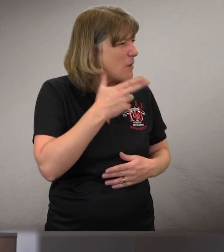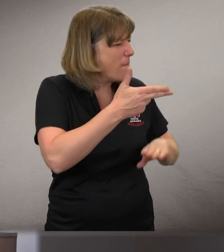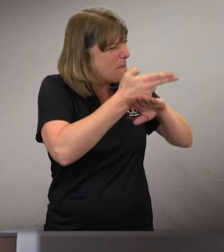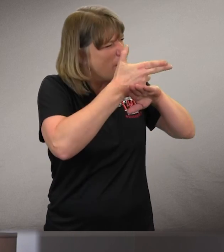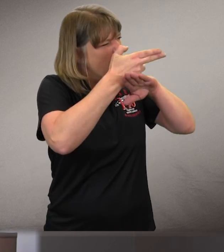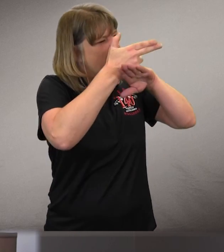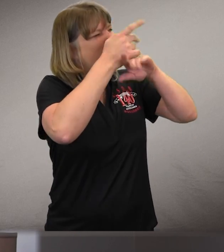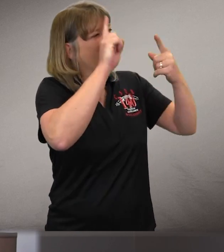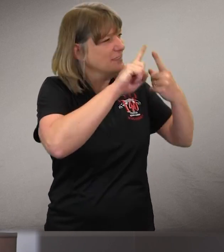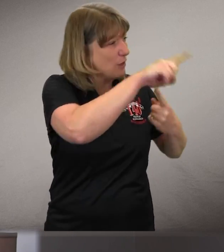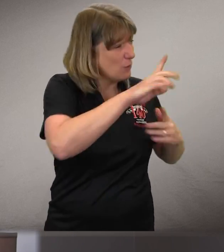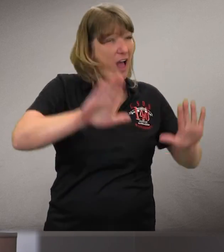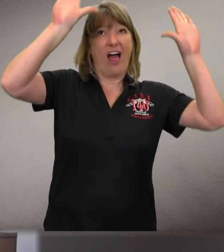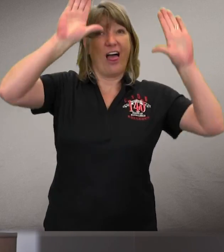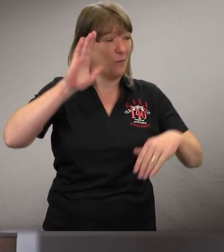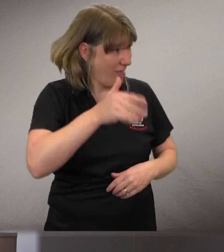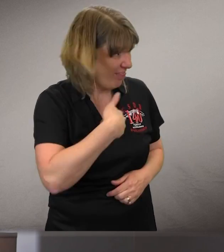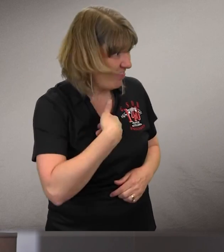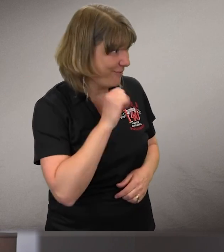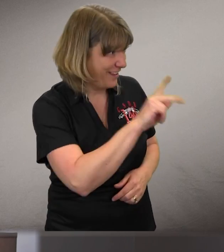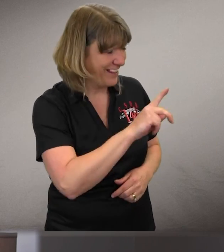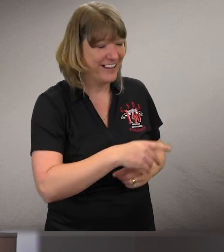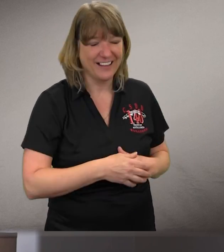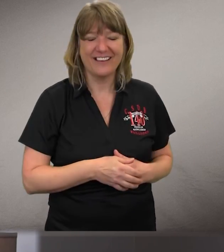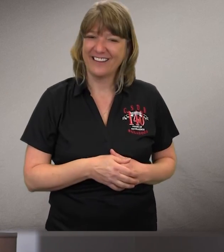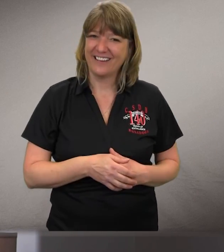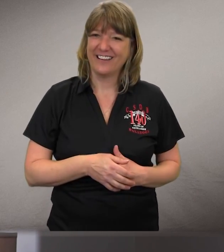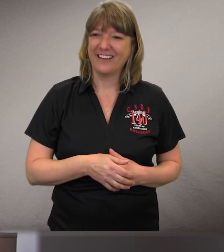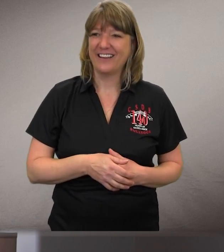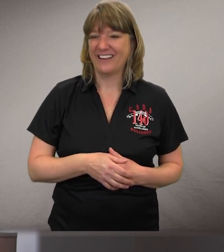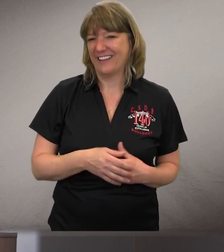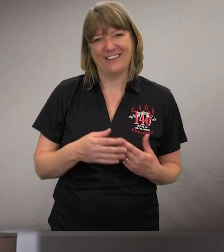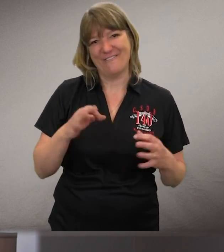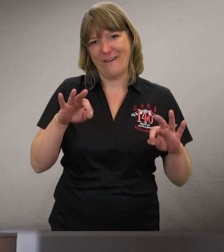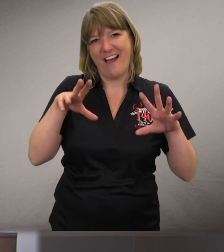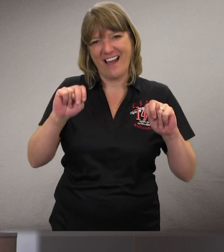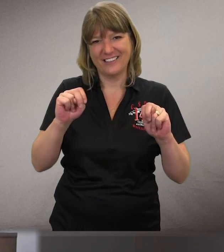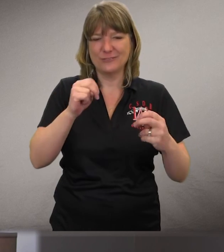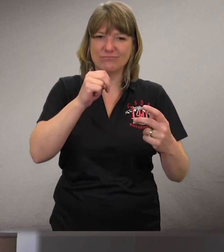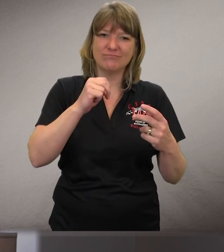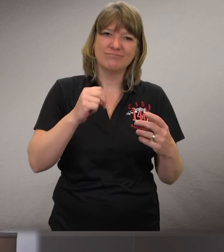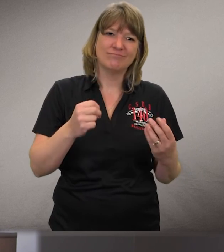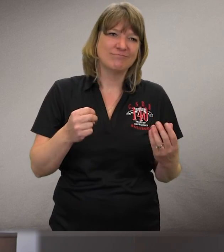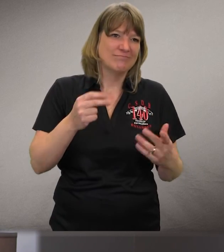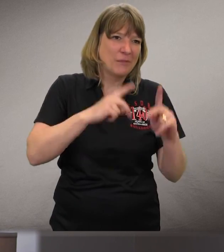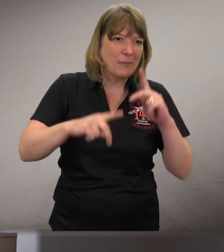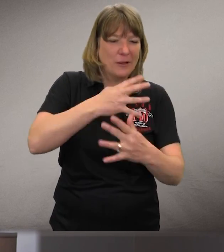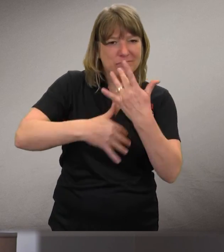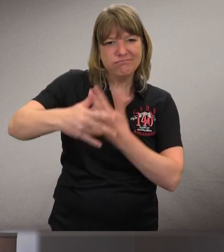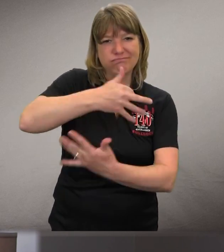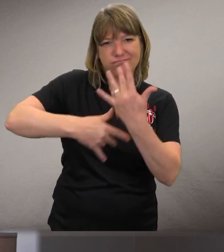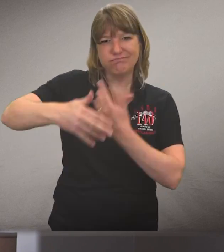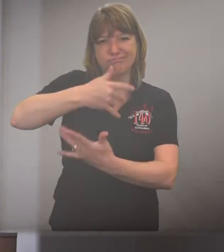until they throw their hands up. [Laugh] It's always fun just to hang out with more people.